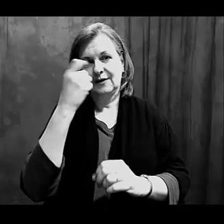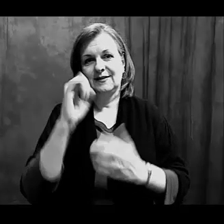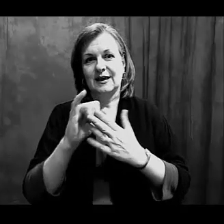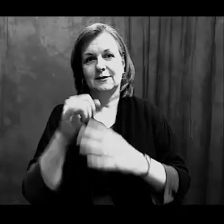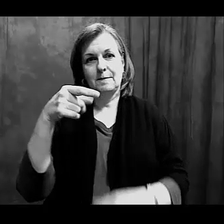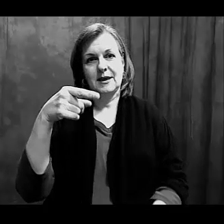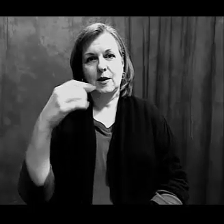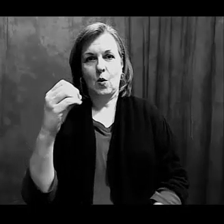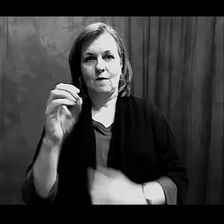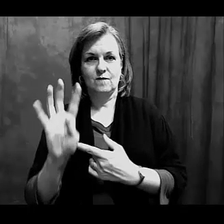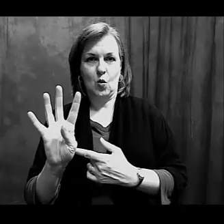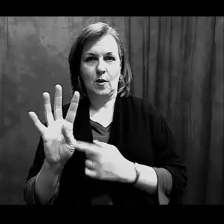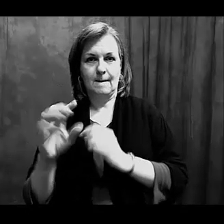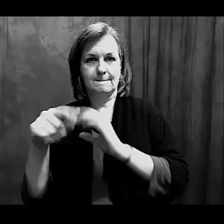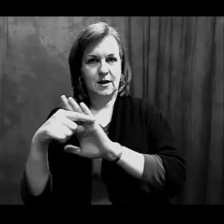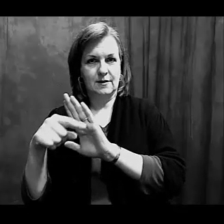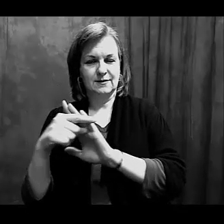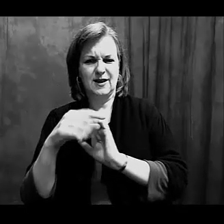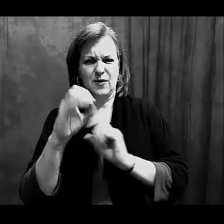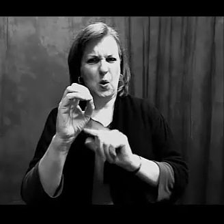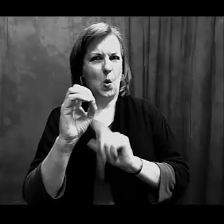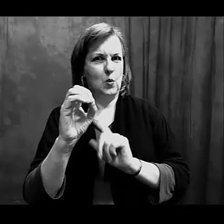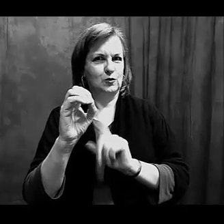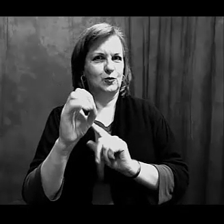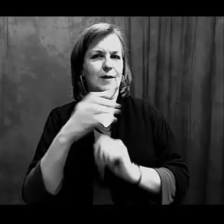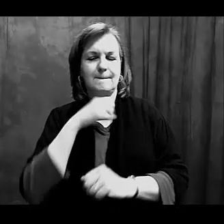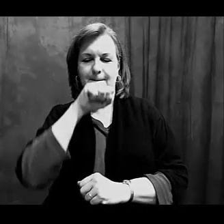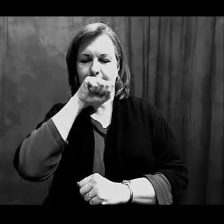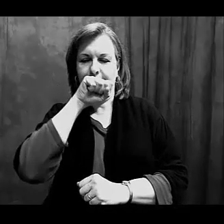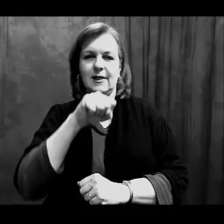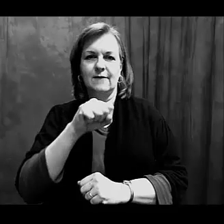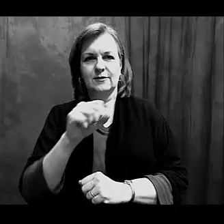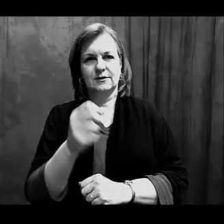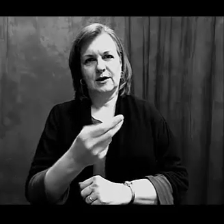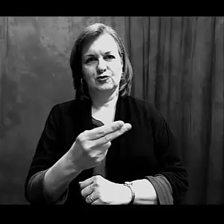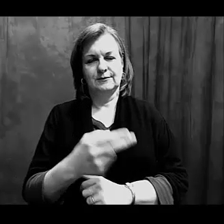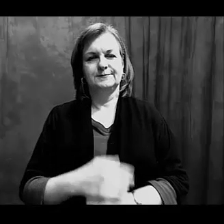this "O" it's gonna love to hang out with hydrogen